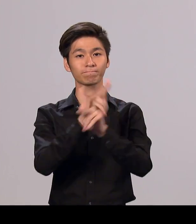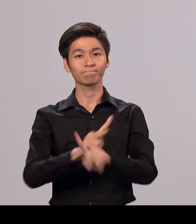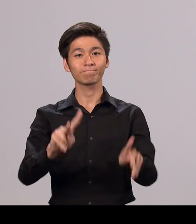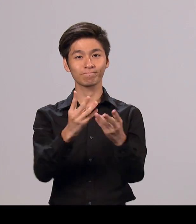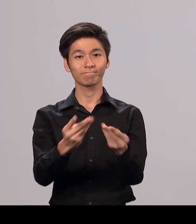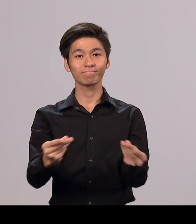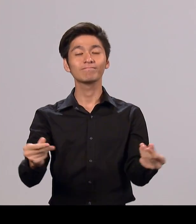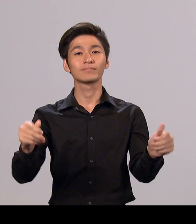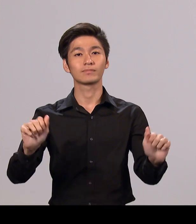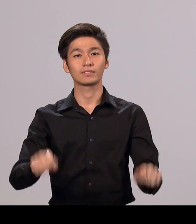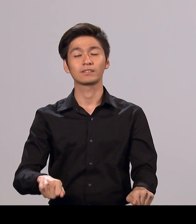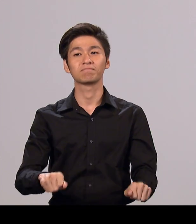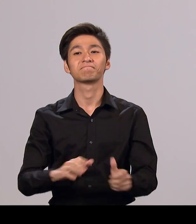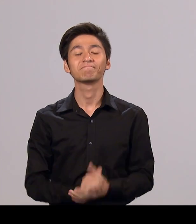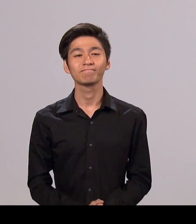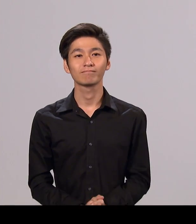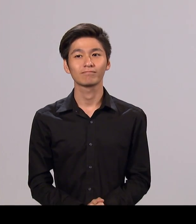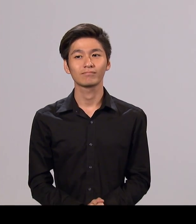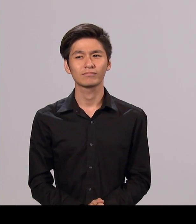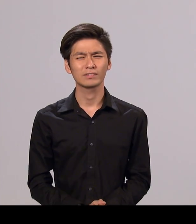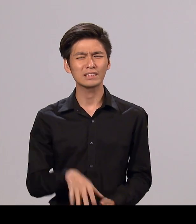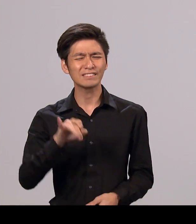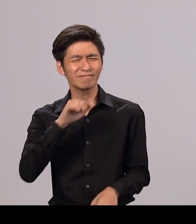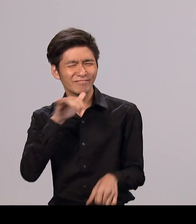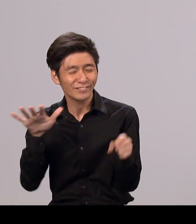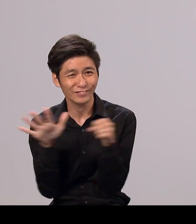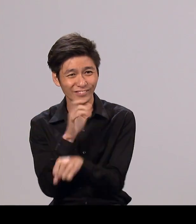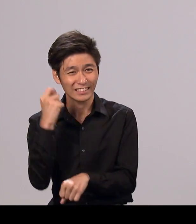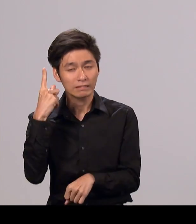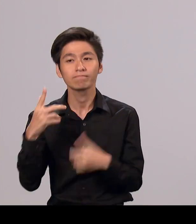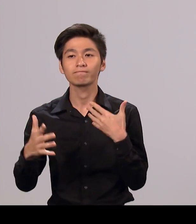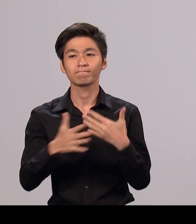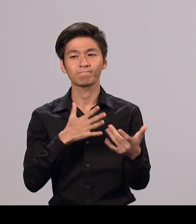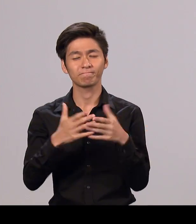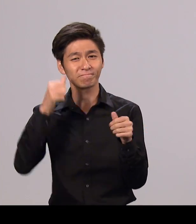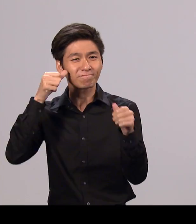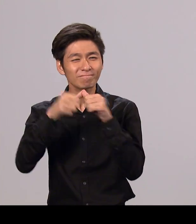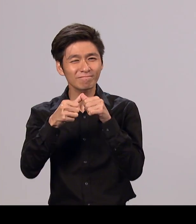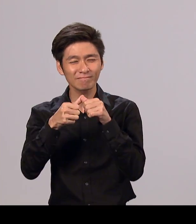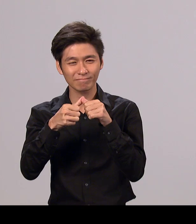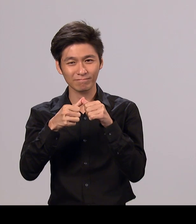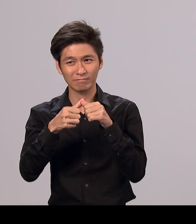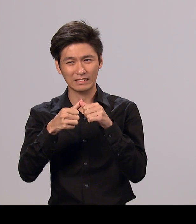Now, if you do not fully understand what it is about, just remember this. This is a dispute which is very complicated,